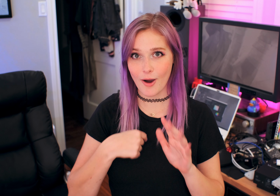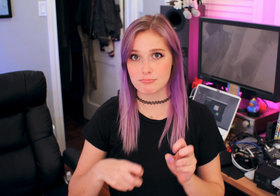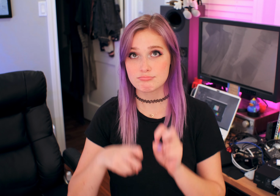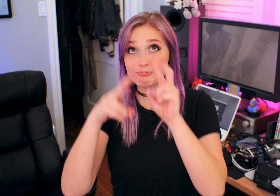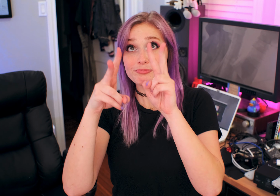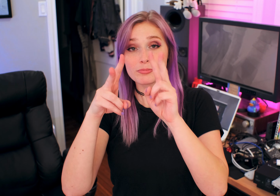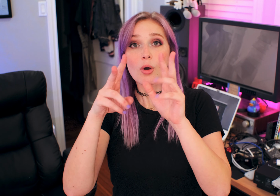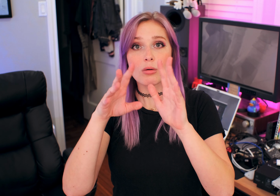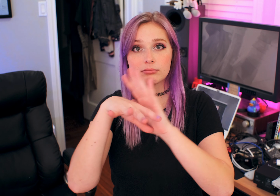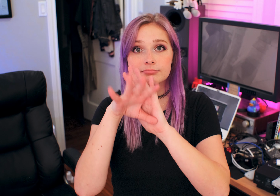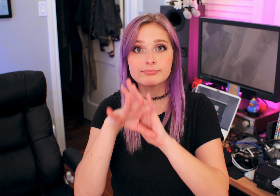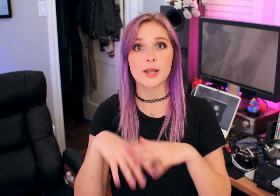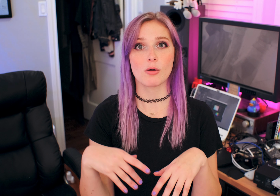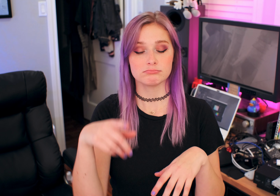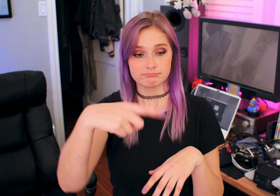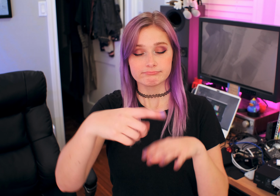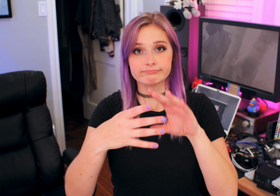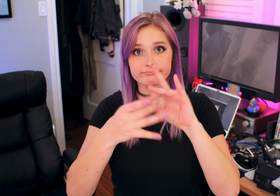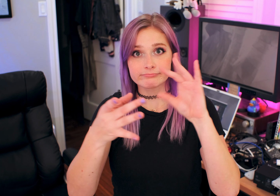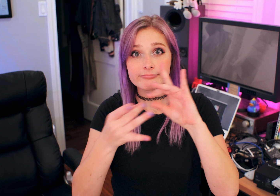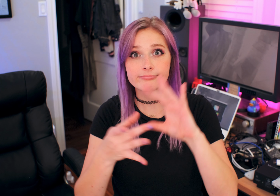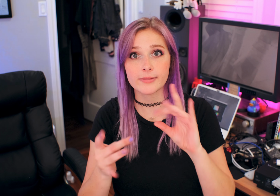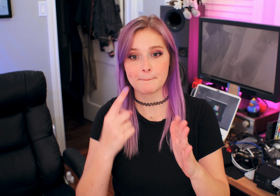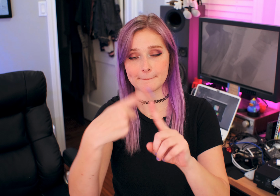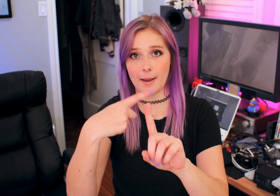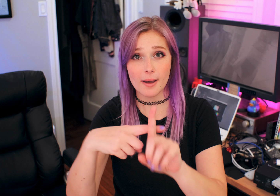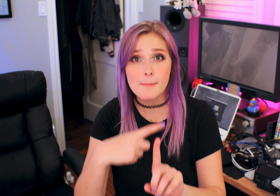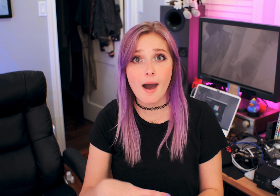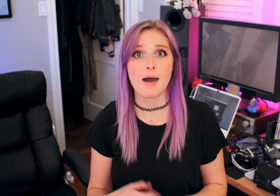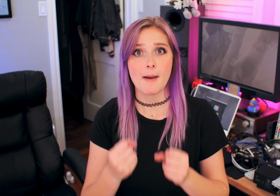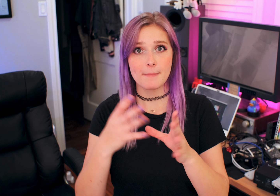On the first video that I uploaded about this, I got a lot of positive comments